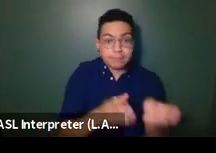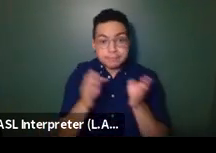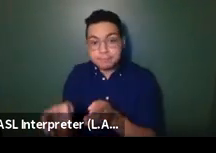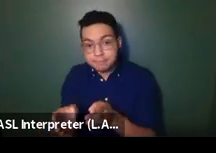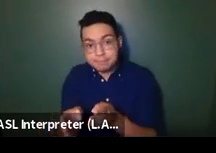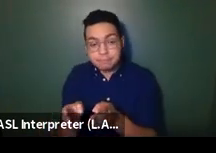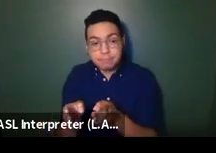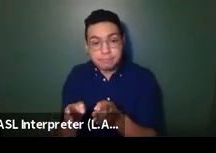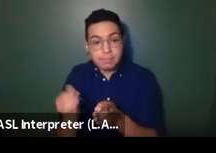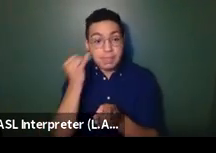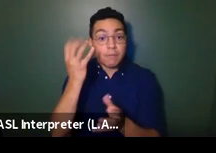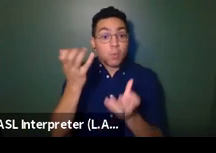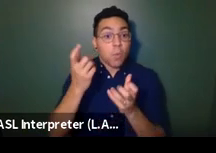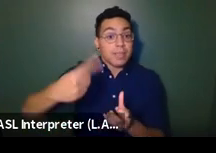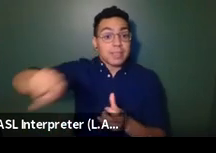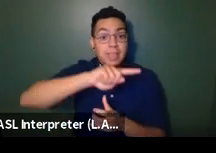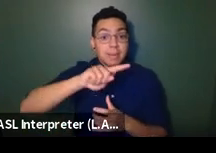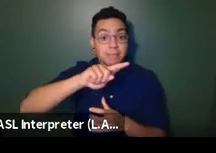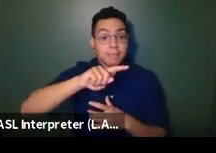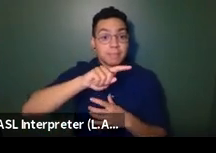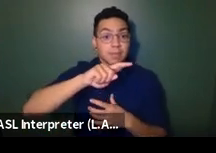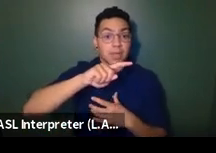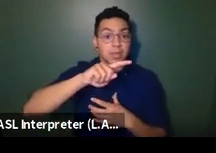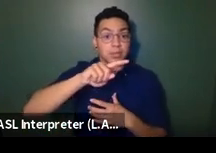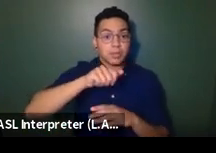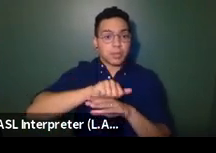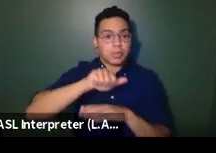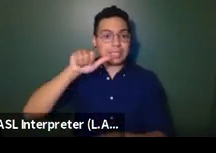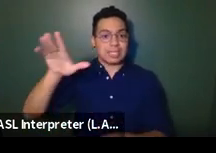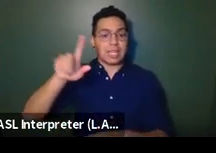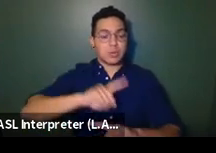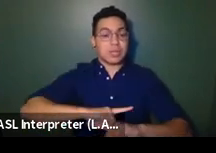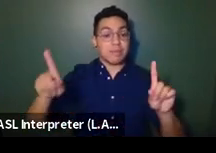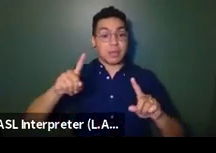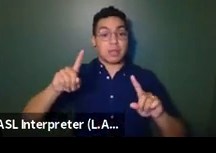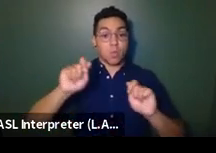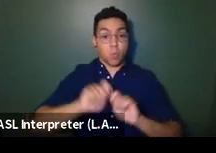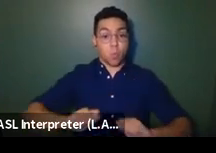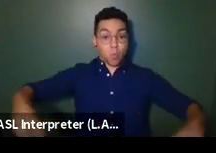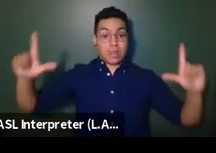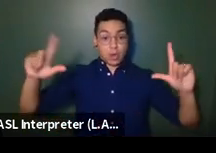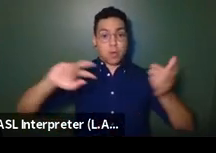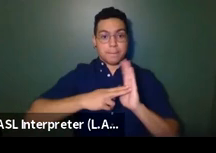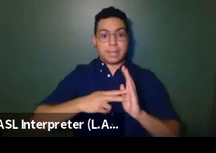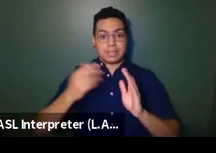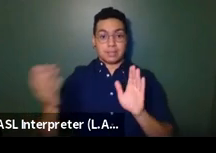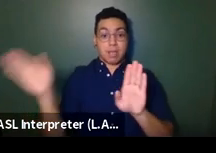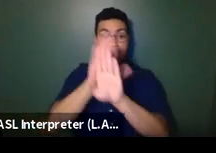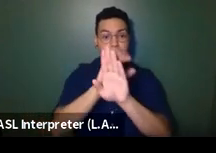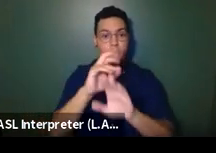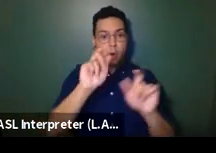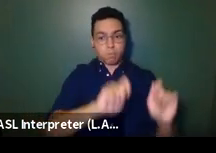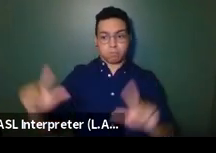ESD 189 - Amy Colburn: If you want them to be sent into a different window. This is the option here. So this little. It looks like an ABC.